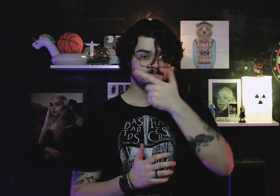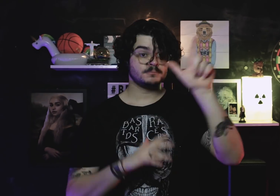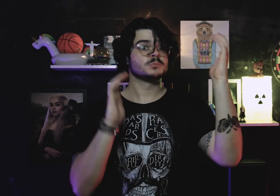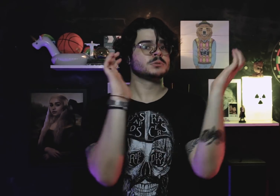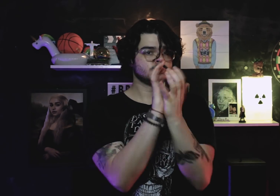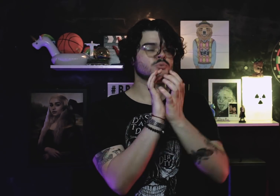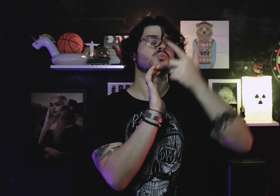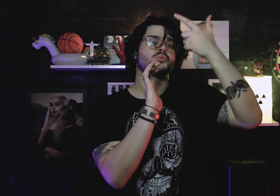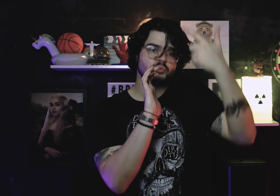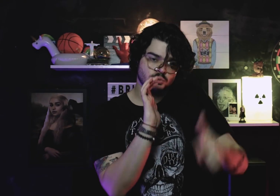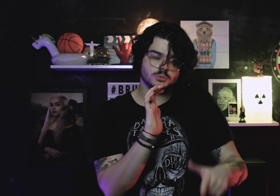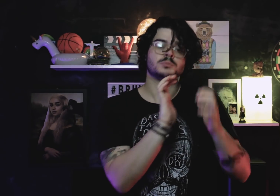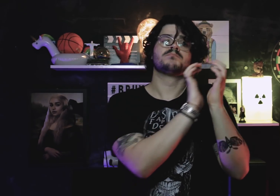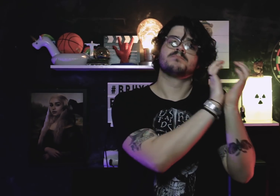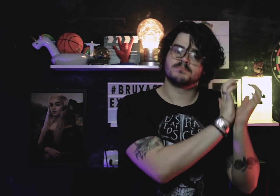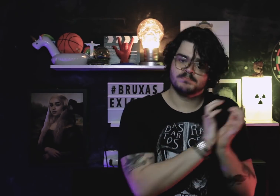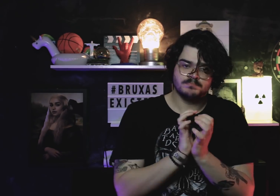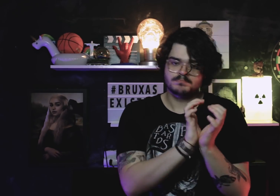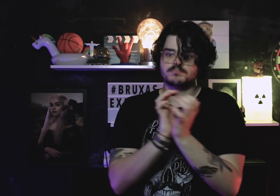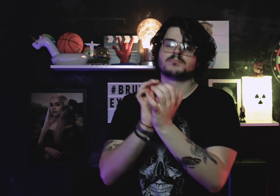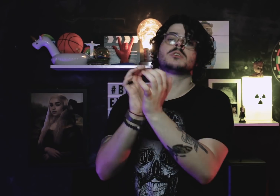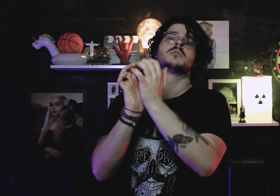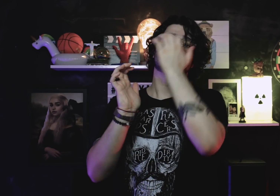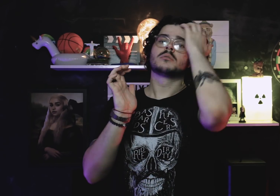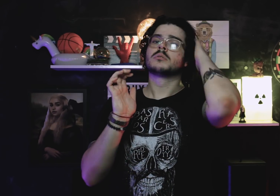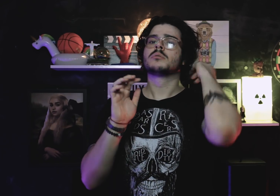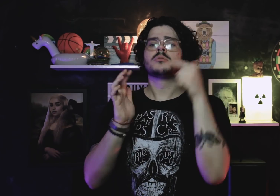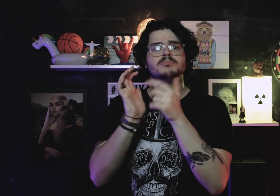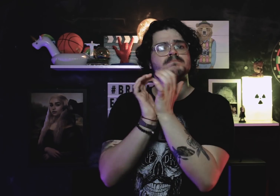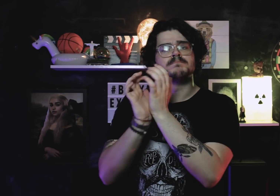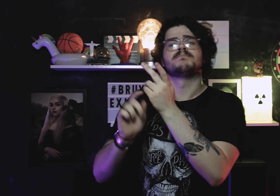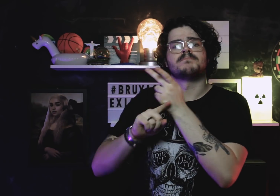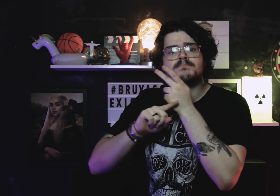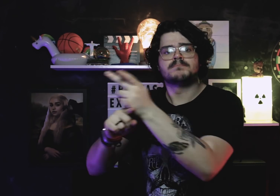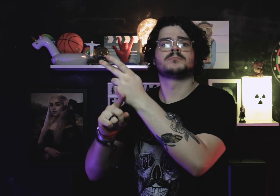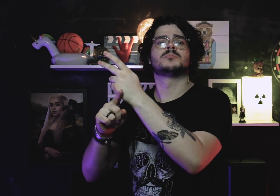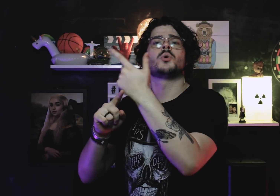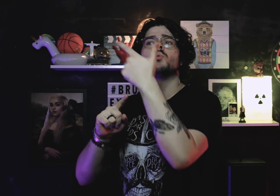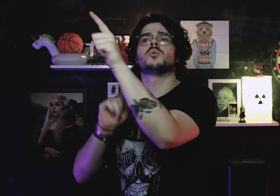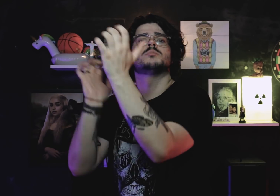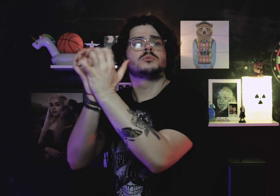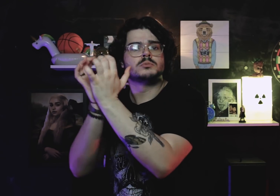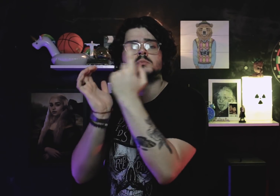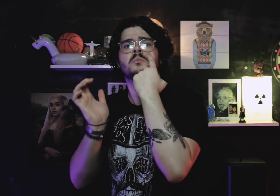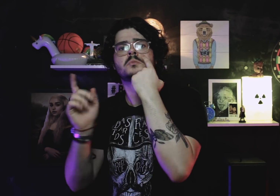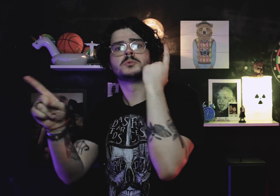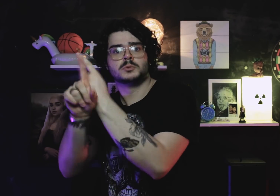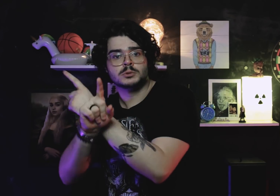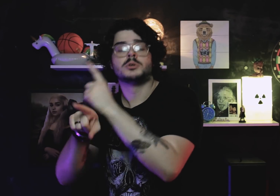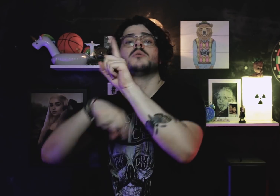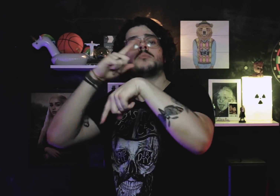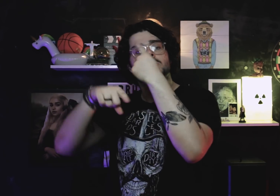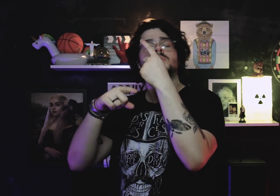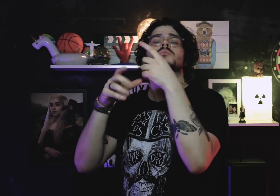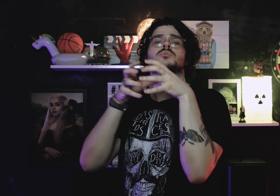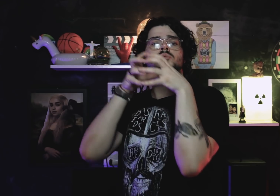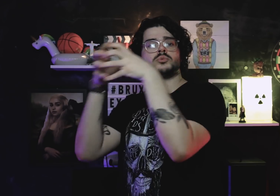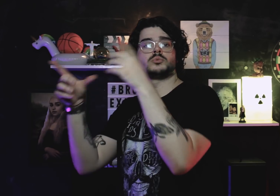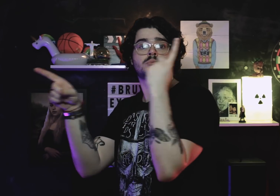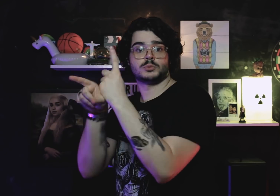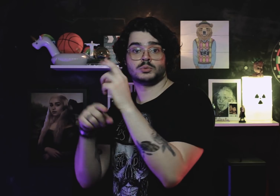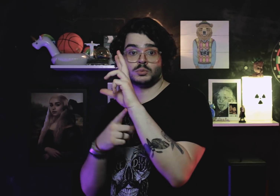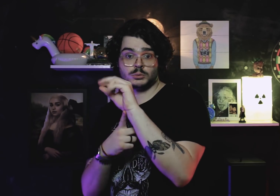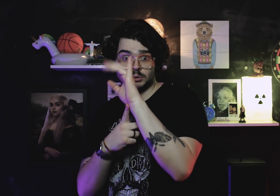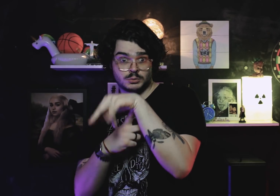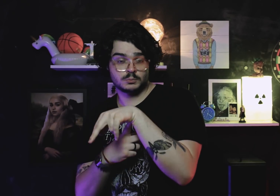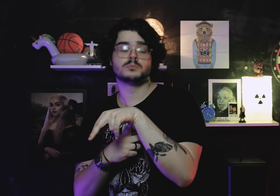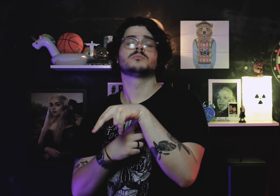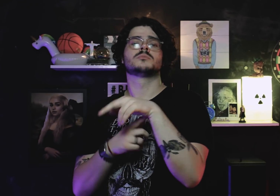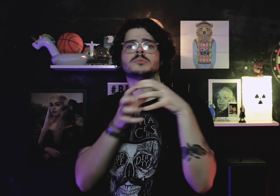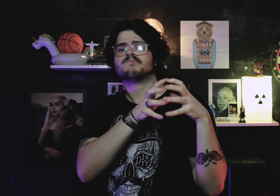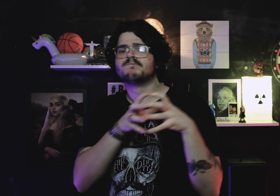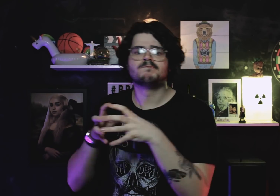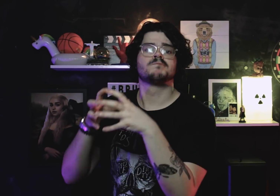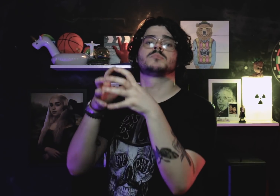Then a second search party was sent to find the first and Robin.